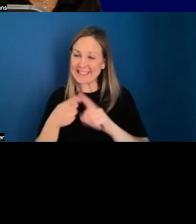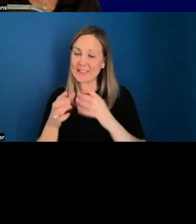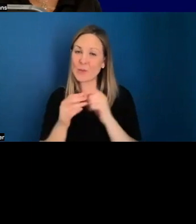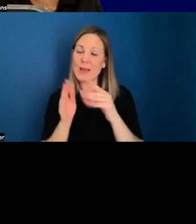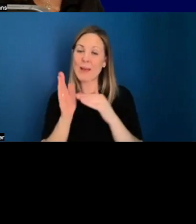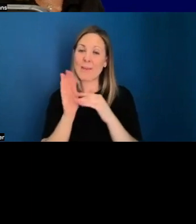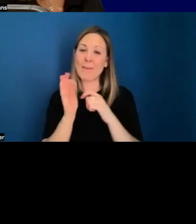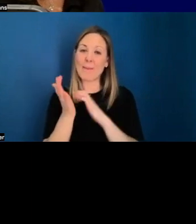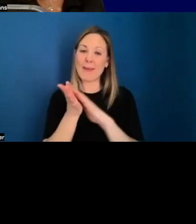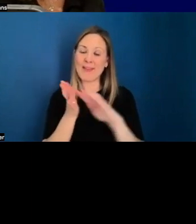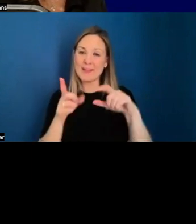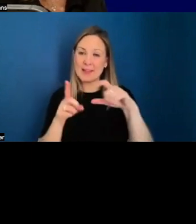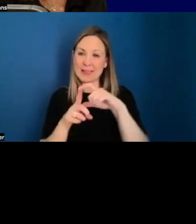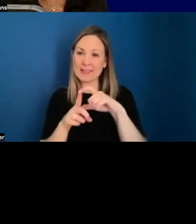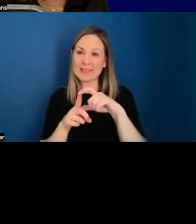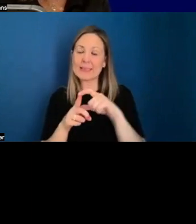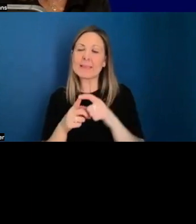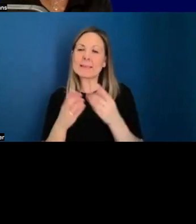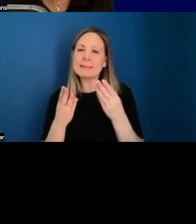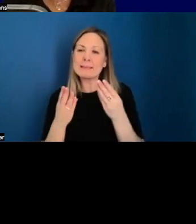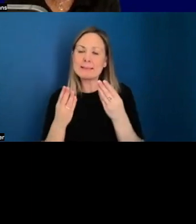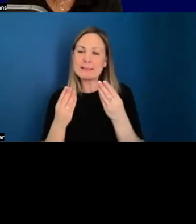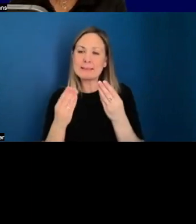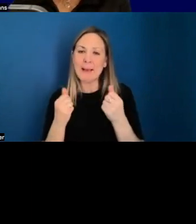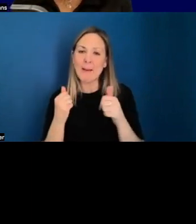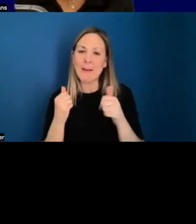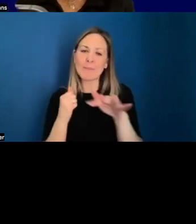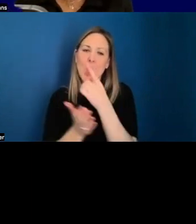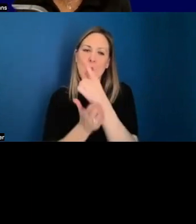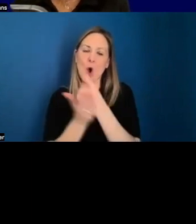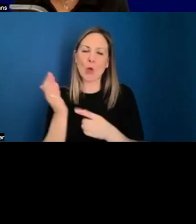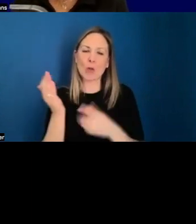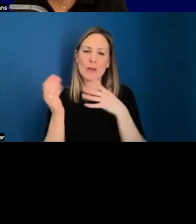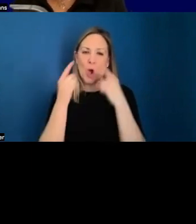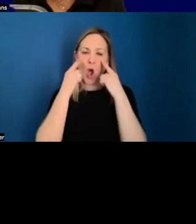when it was only necessary to engage eye contact for the communication guide to